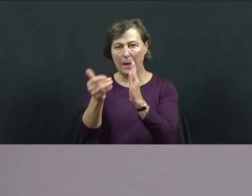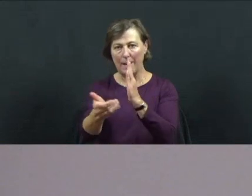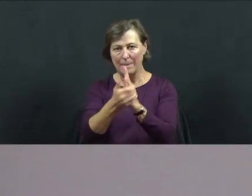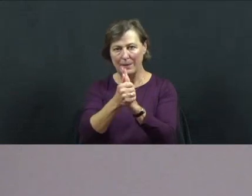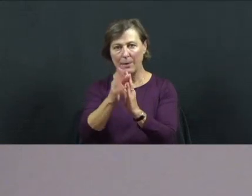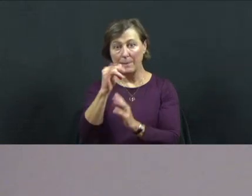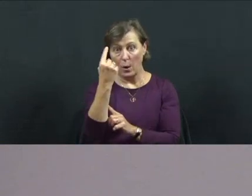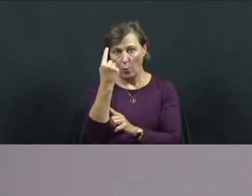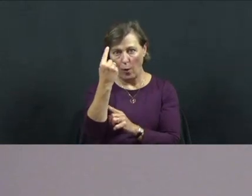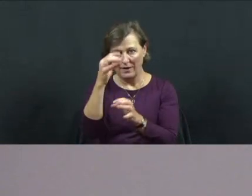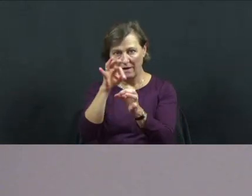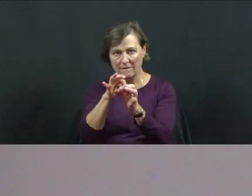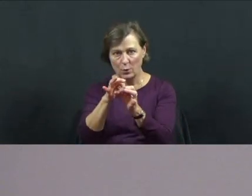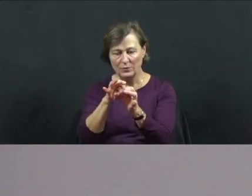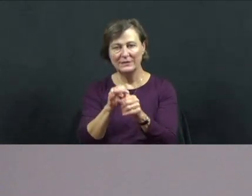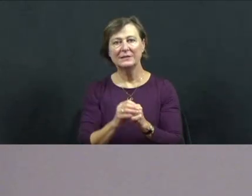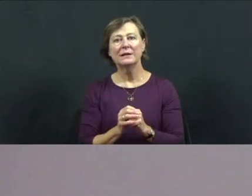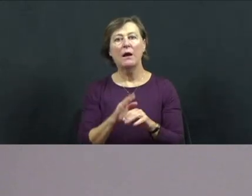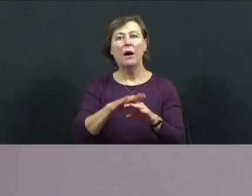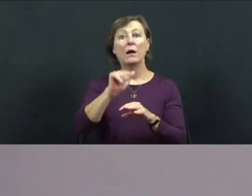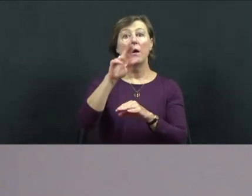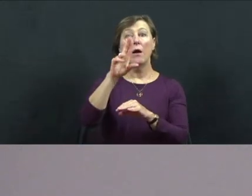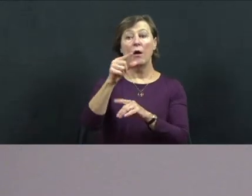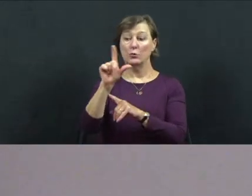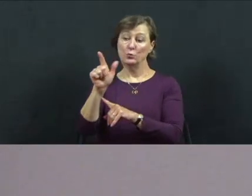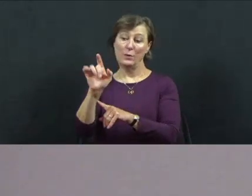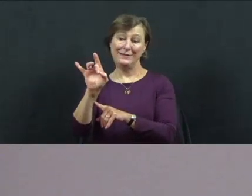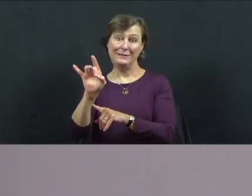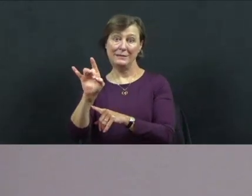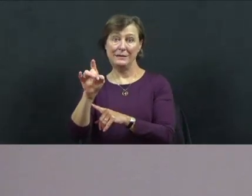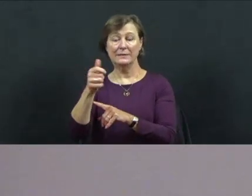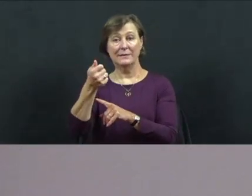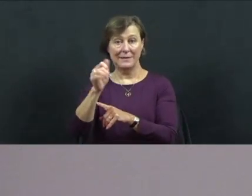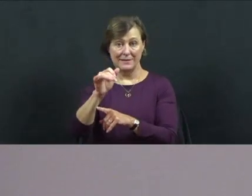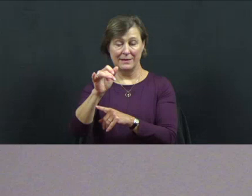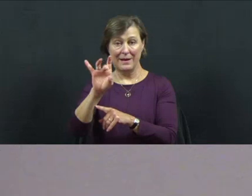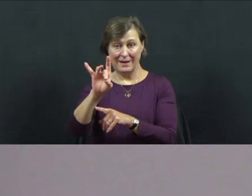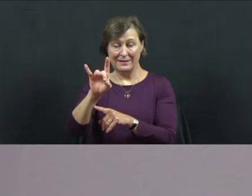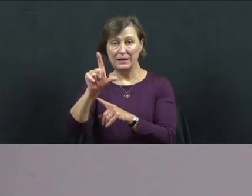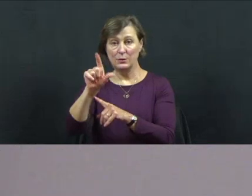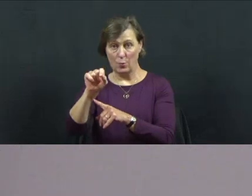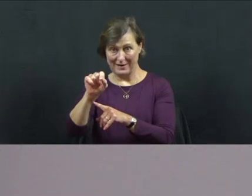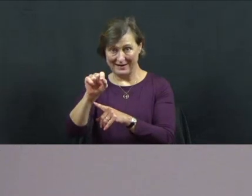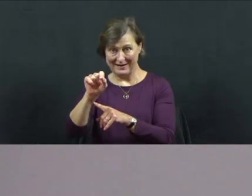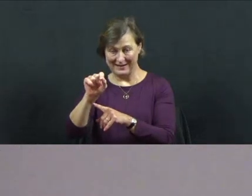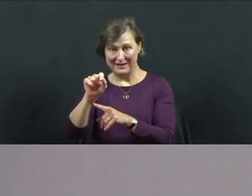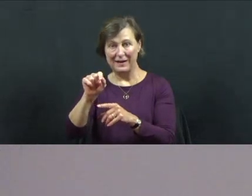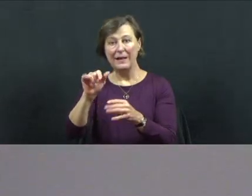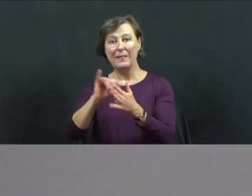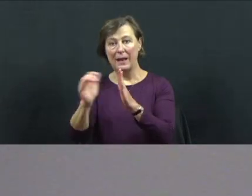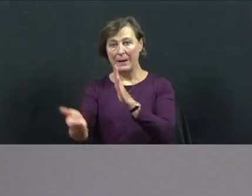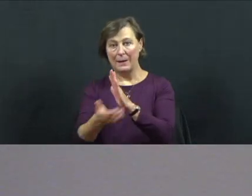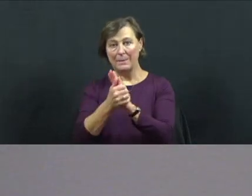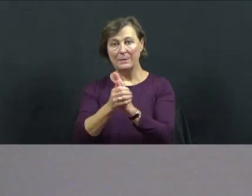And on August 26, 1920, the amendment became law.